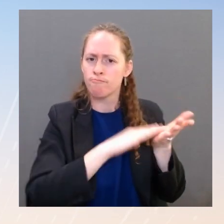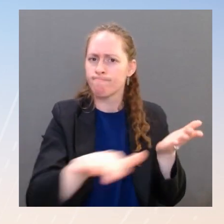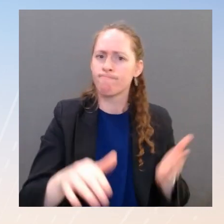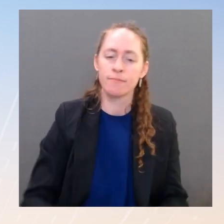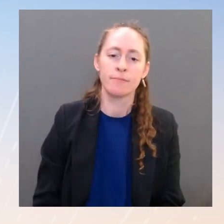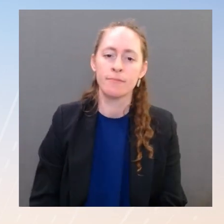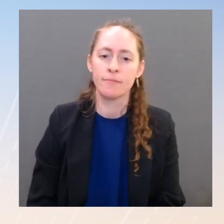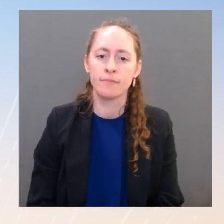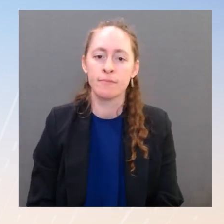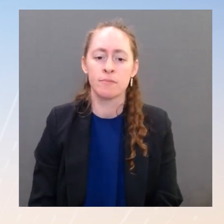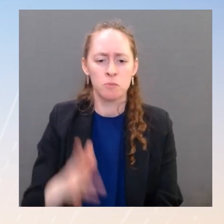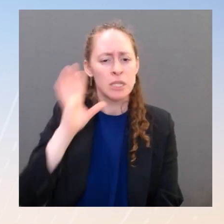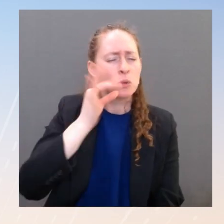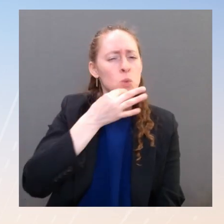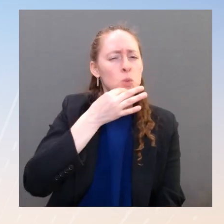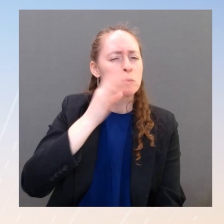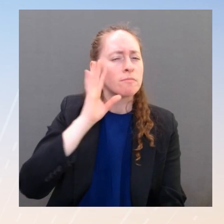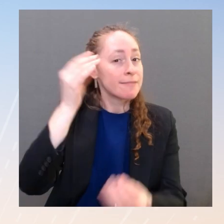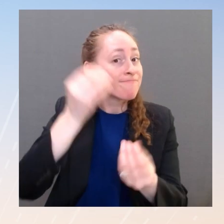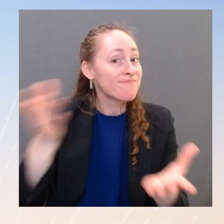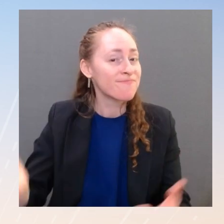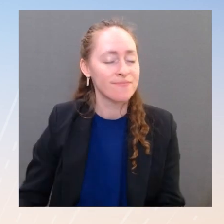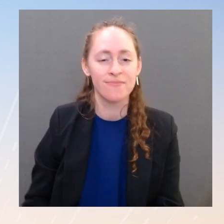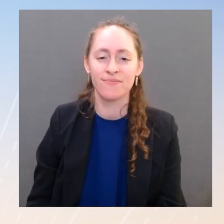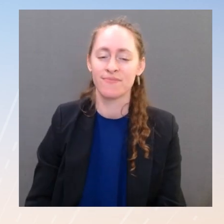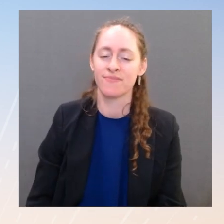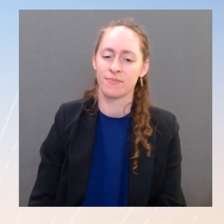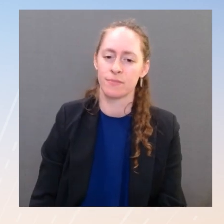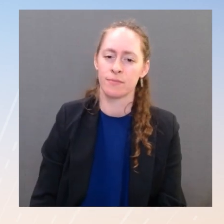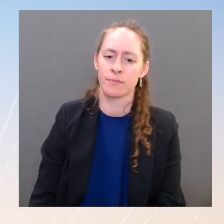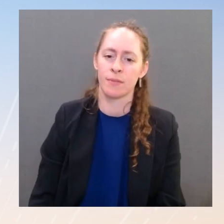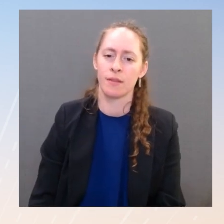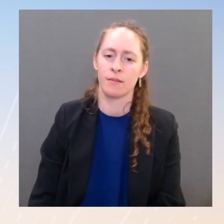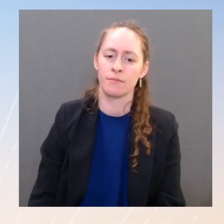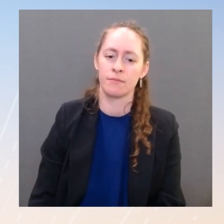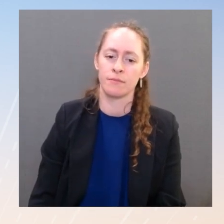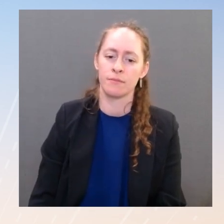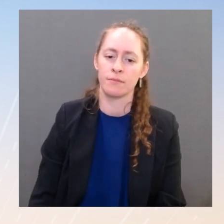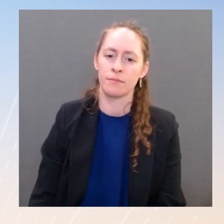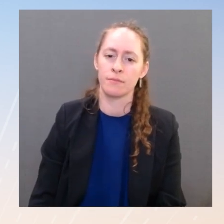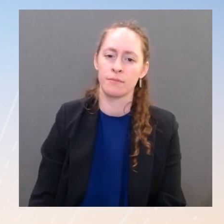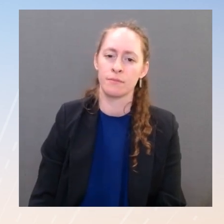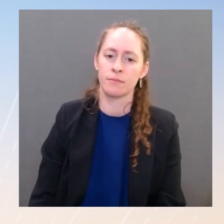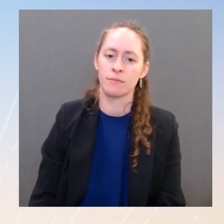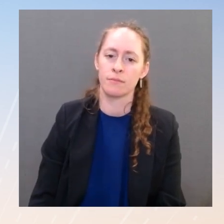Does the White House have any comment on the bipartisan talks on the Hill to make a deal to combat climate change?